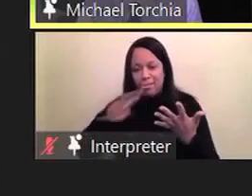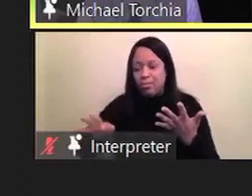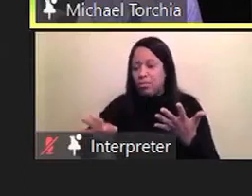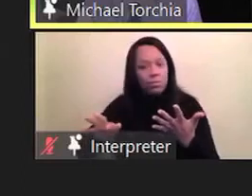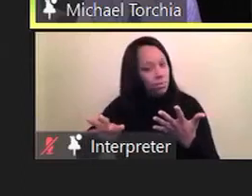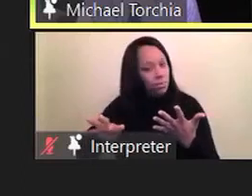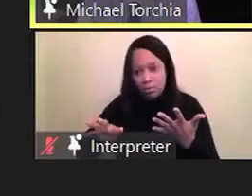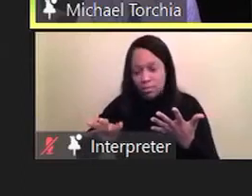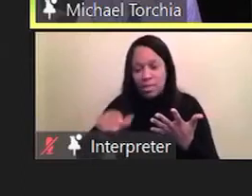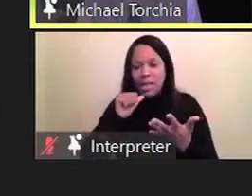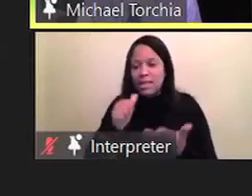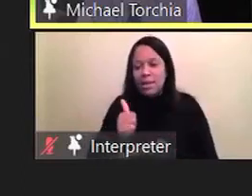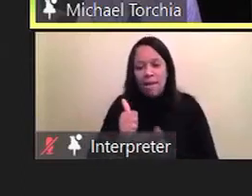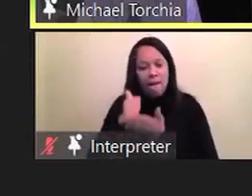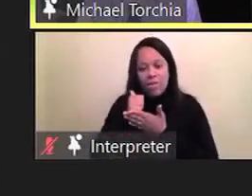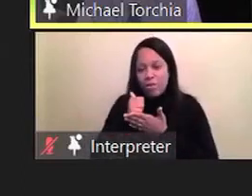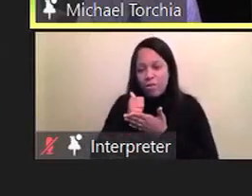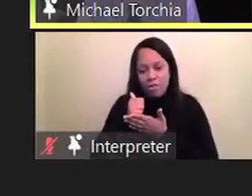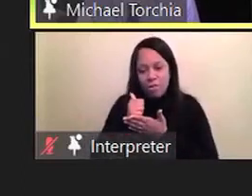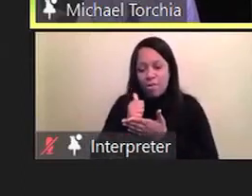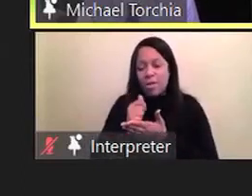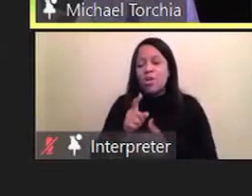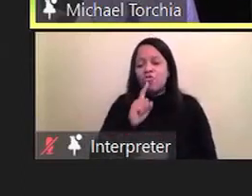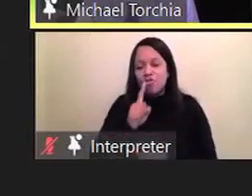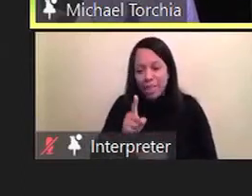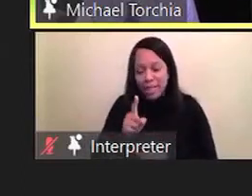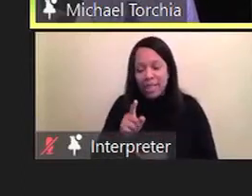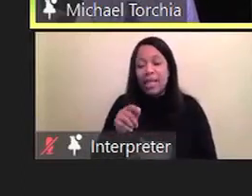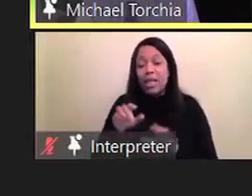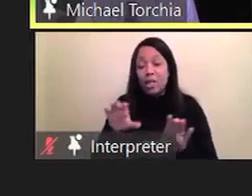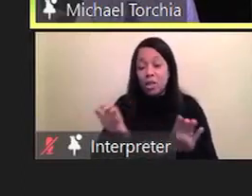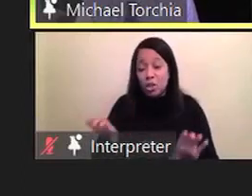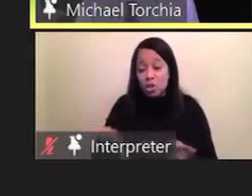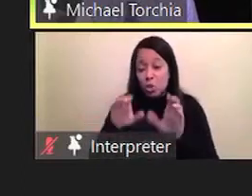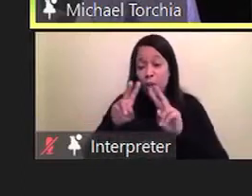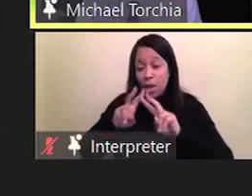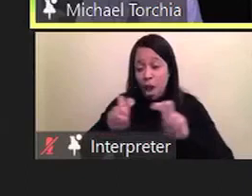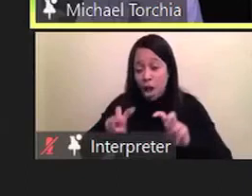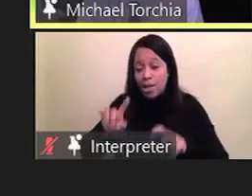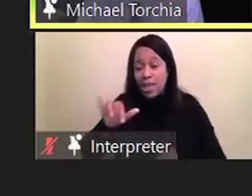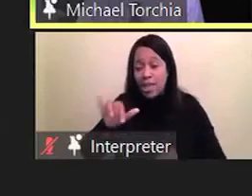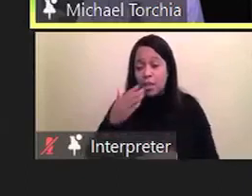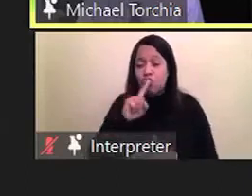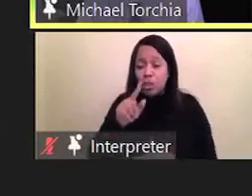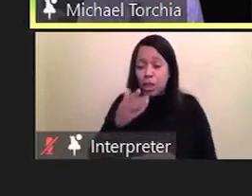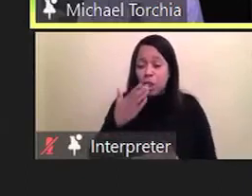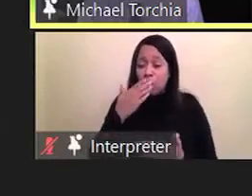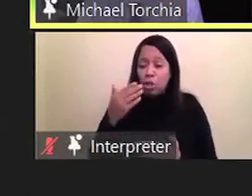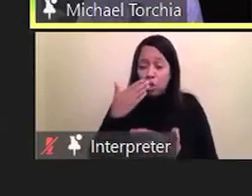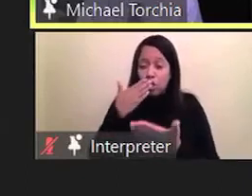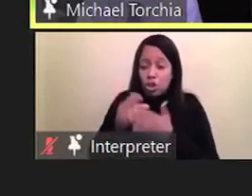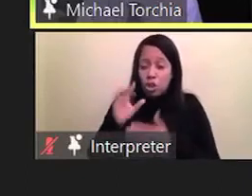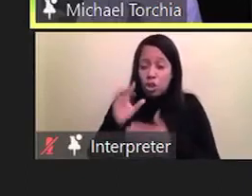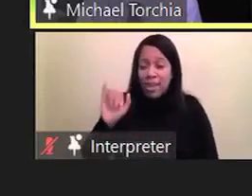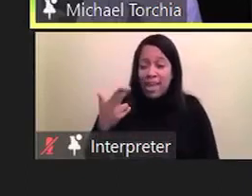But certainly, good faith is always a factor in lawsuits, whether it's technically a factor.